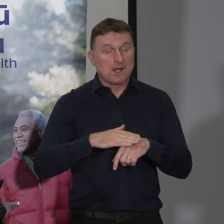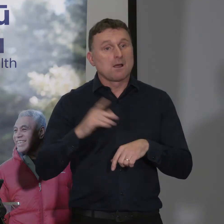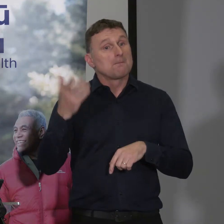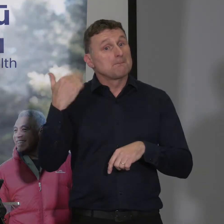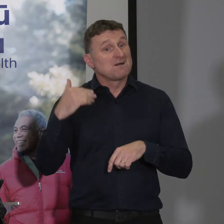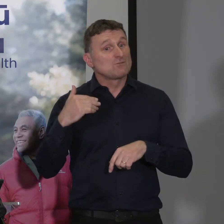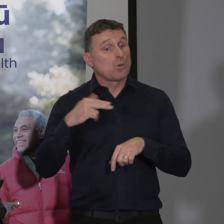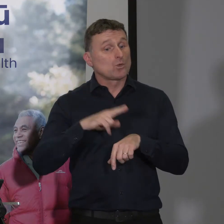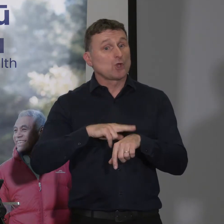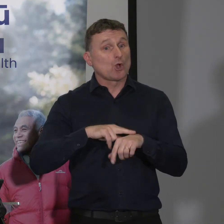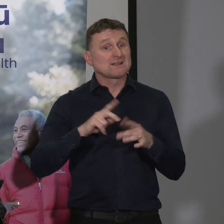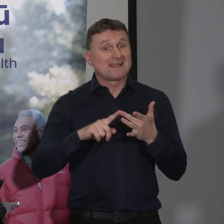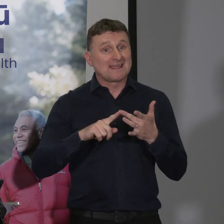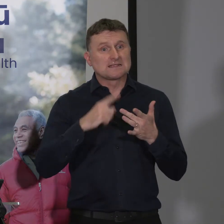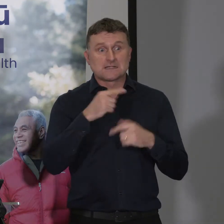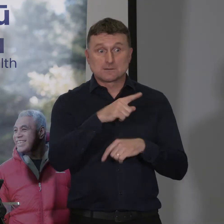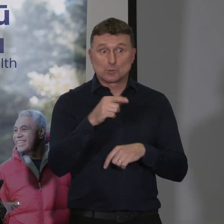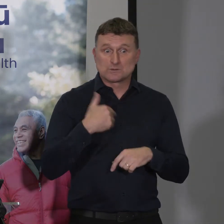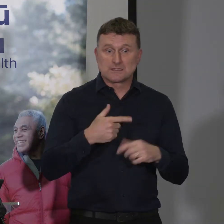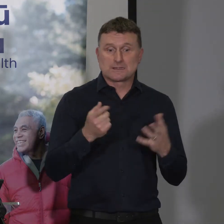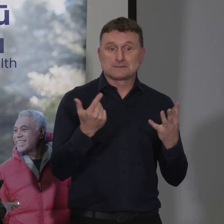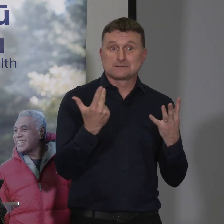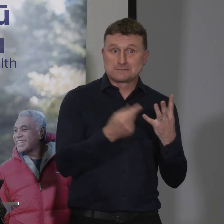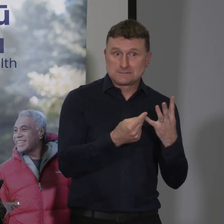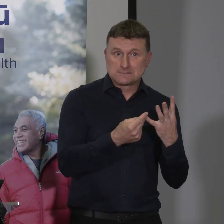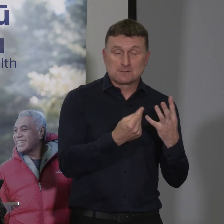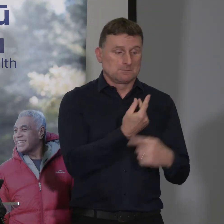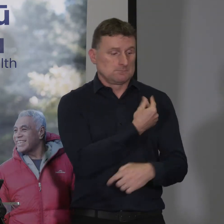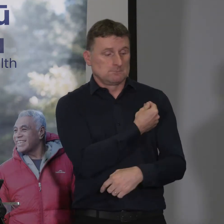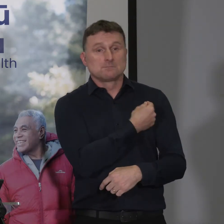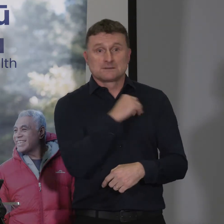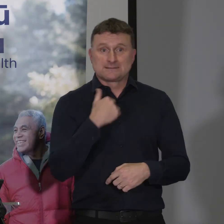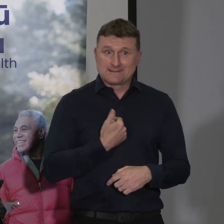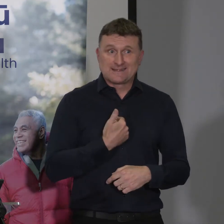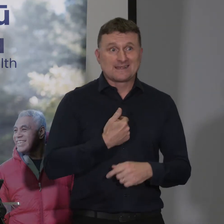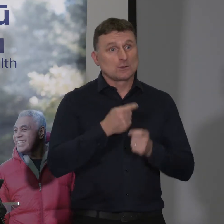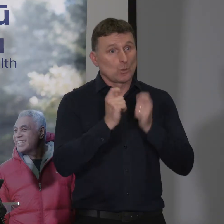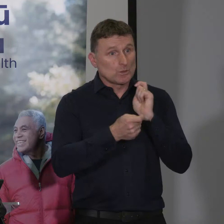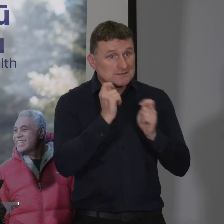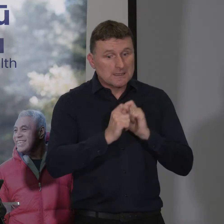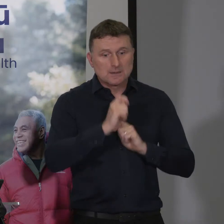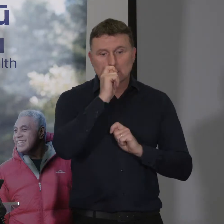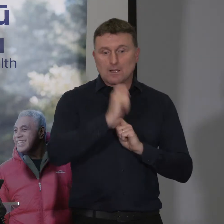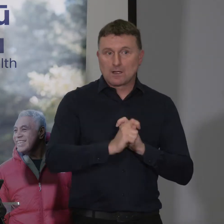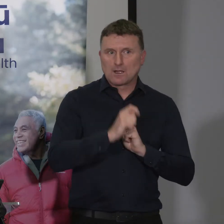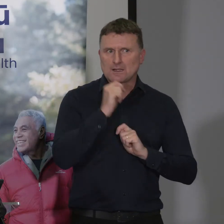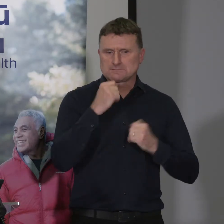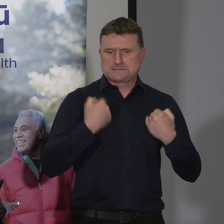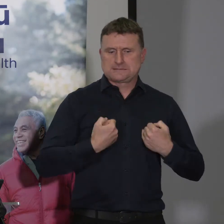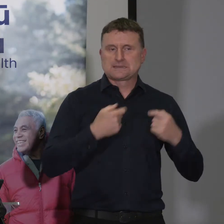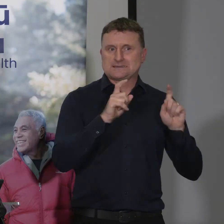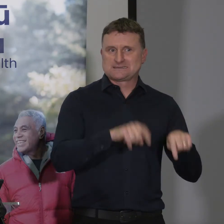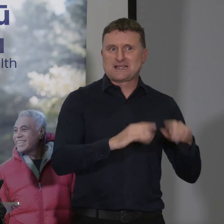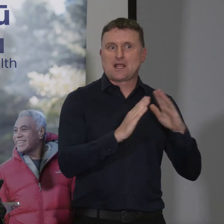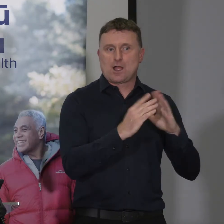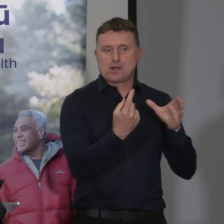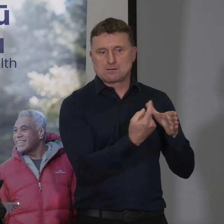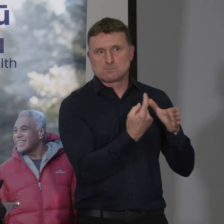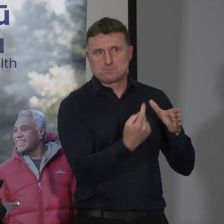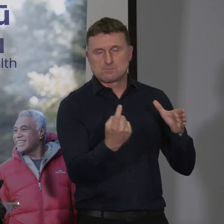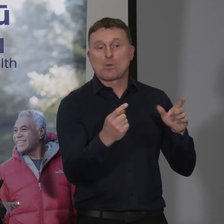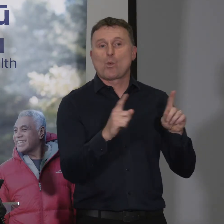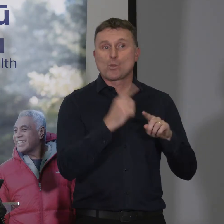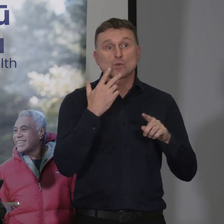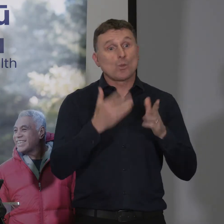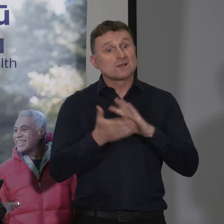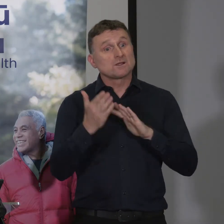over the summer period. As Ian